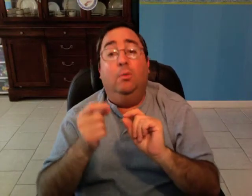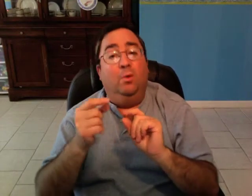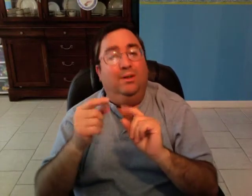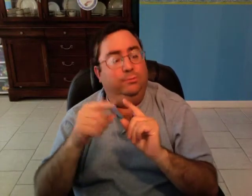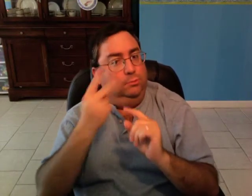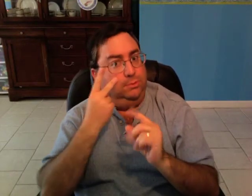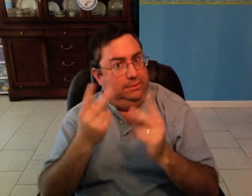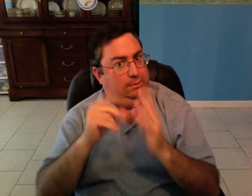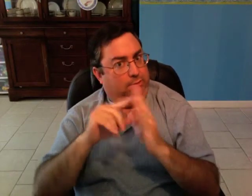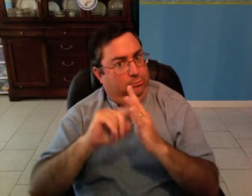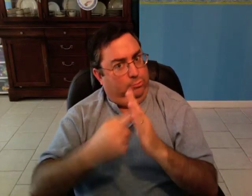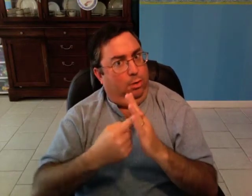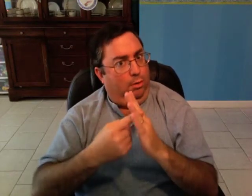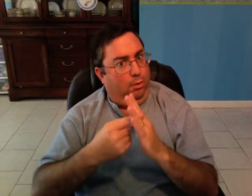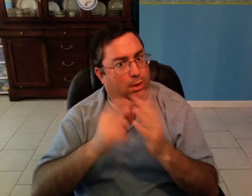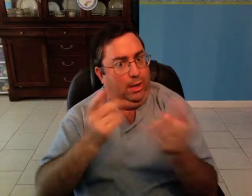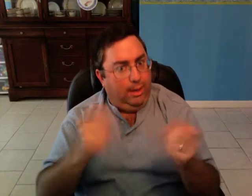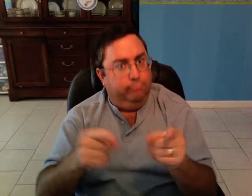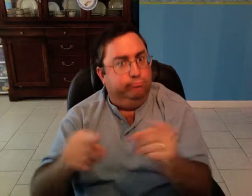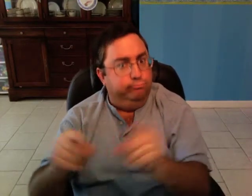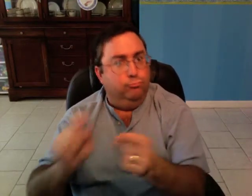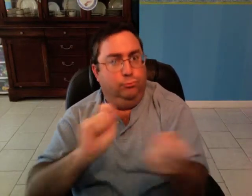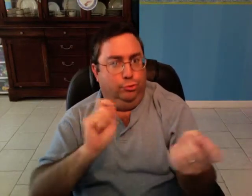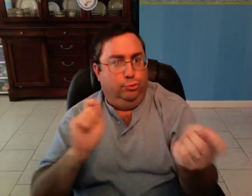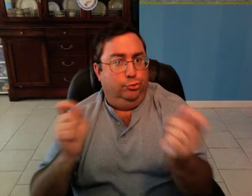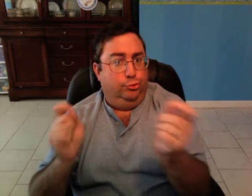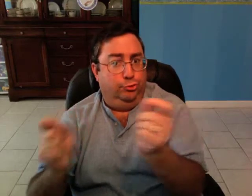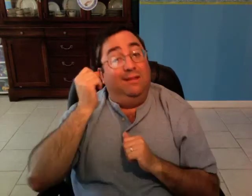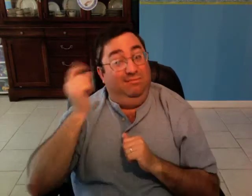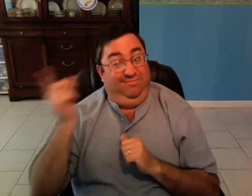where you see roles changing.